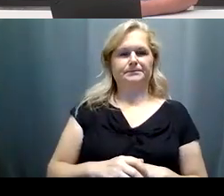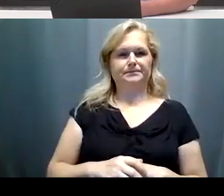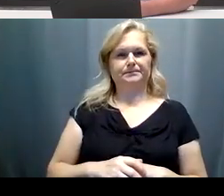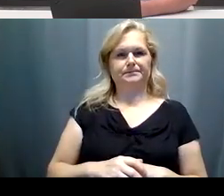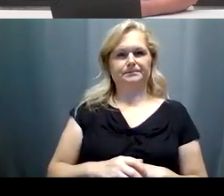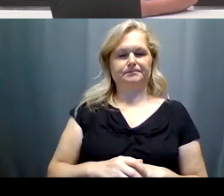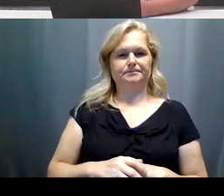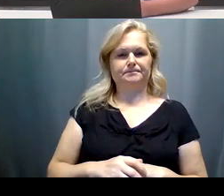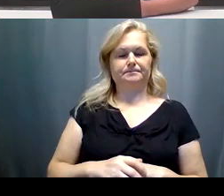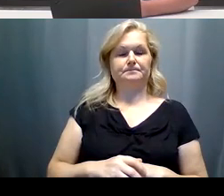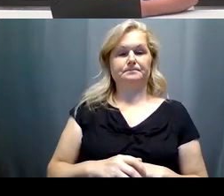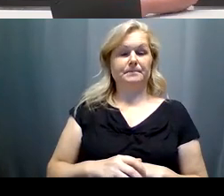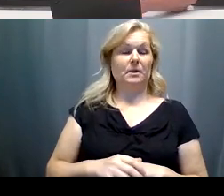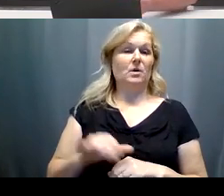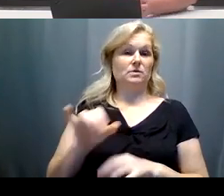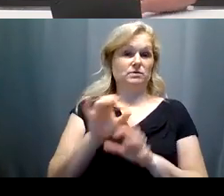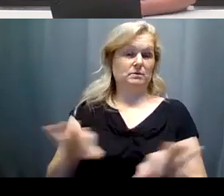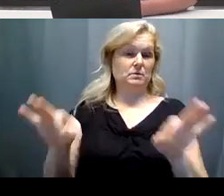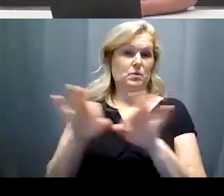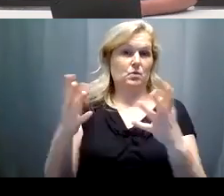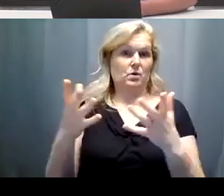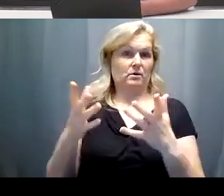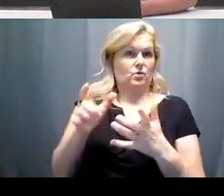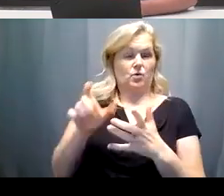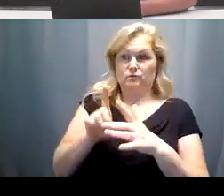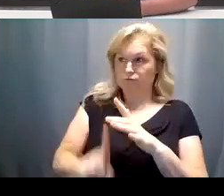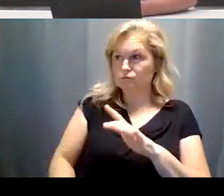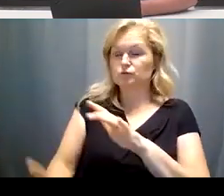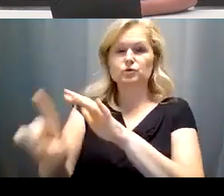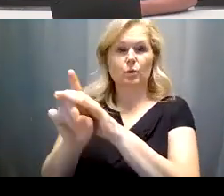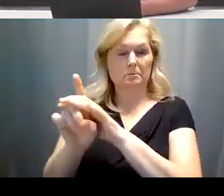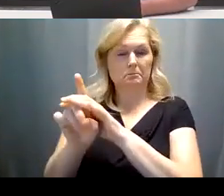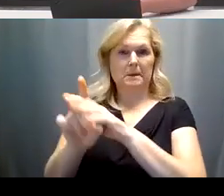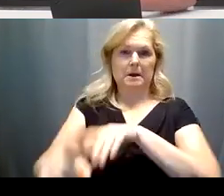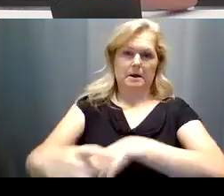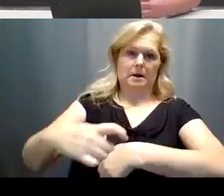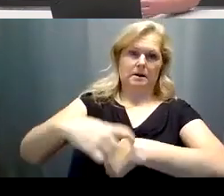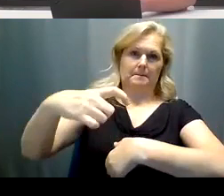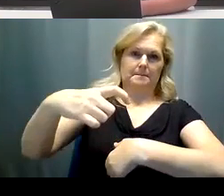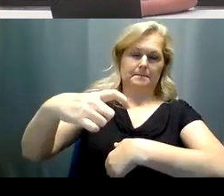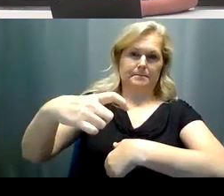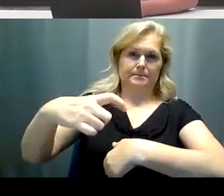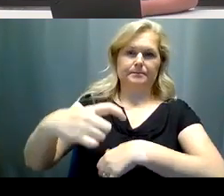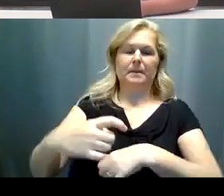What's really important is it's to show up on time so from the last federal election